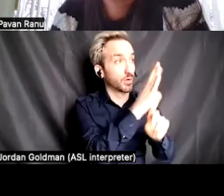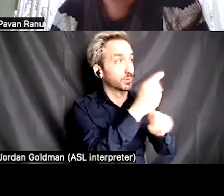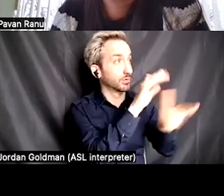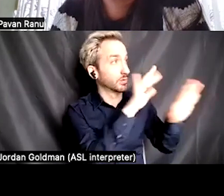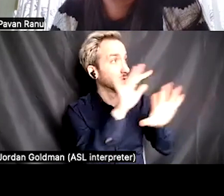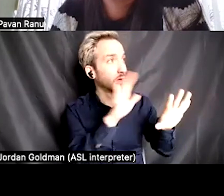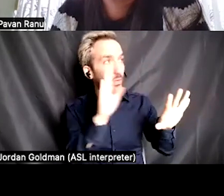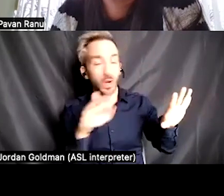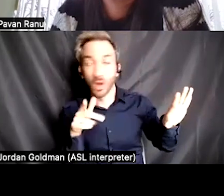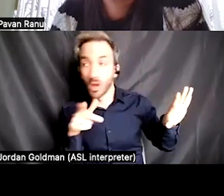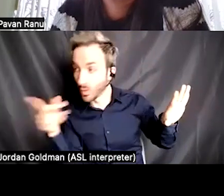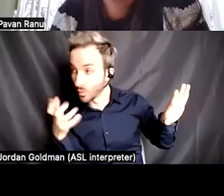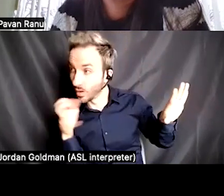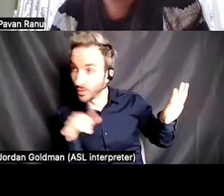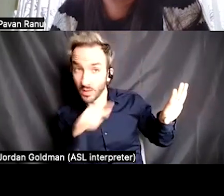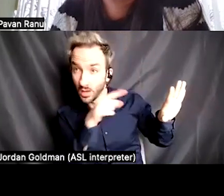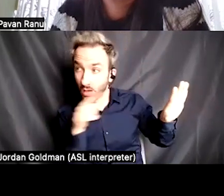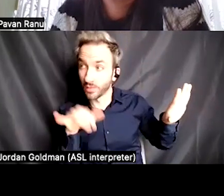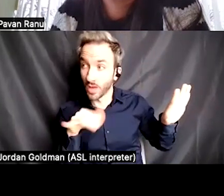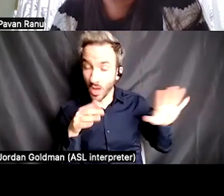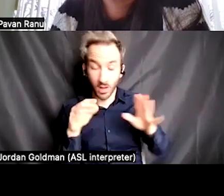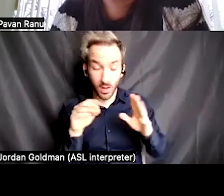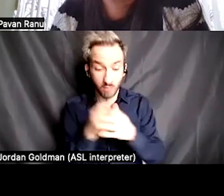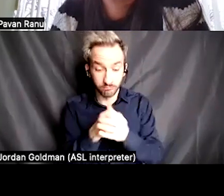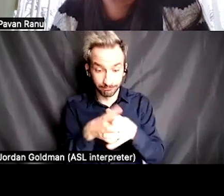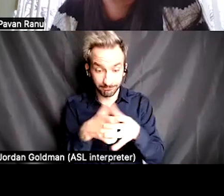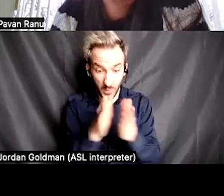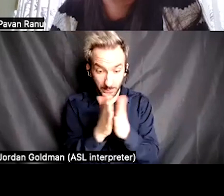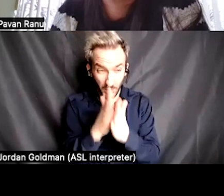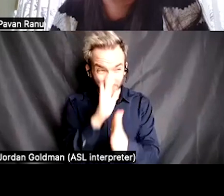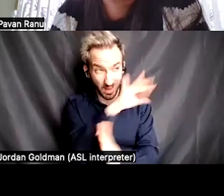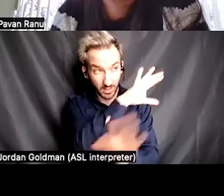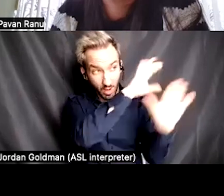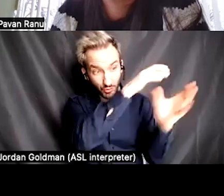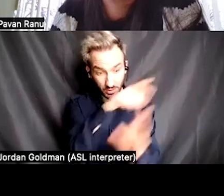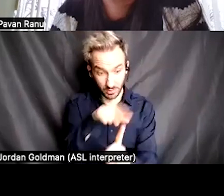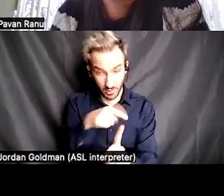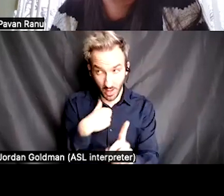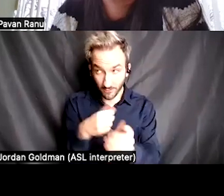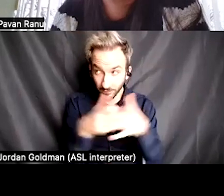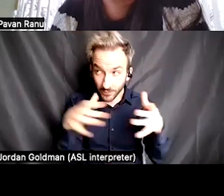for that or growing numbers of books in those categories. I kind of wonder too, if there was a